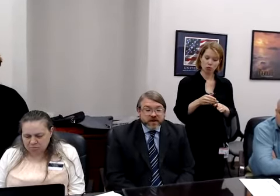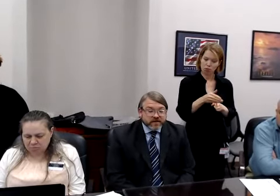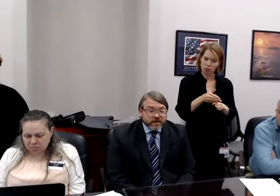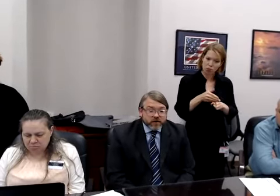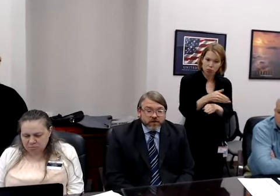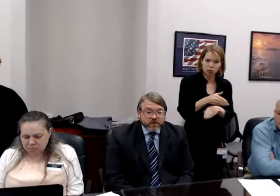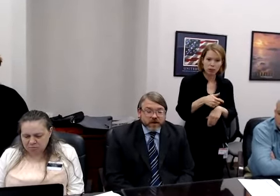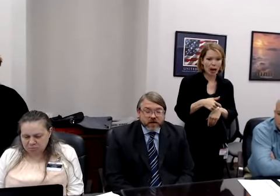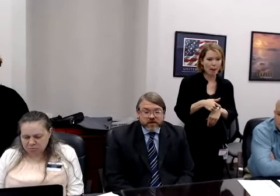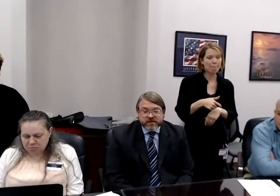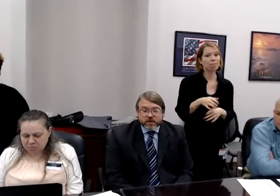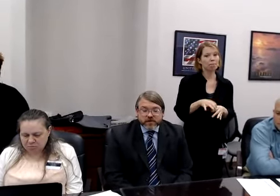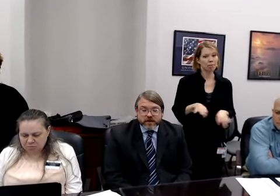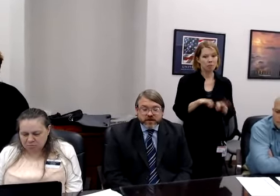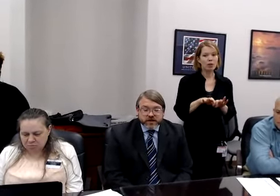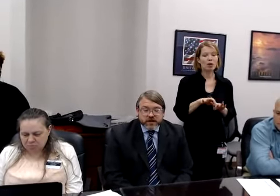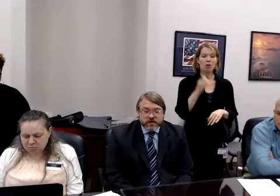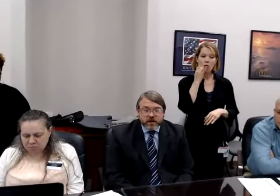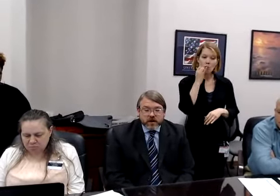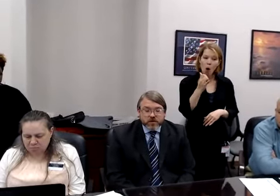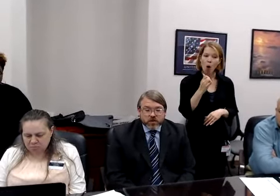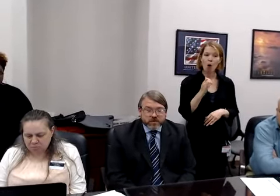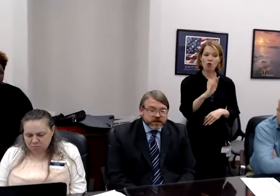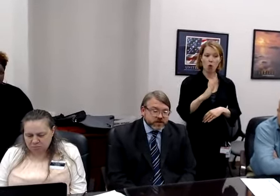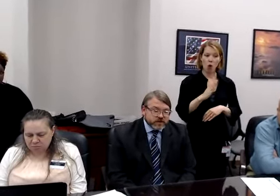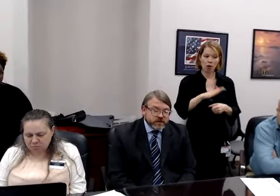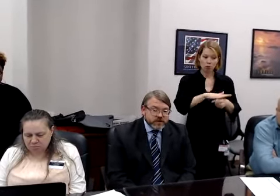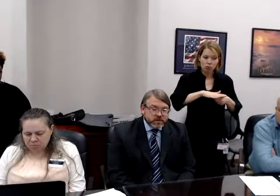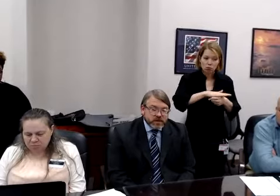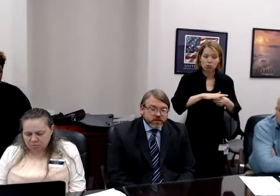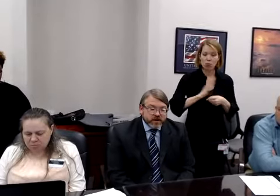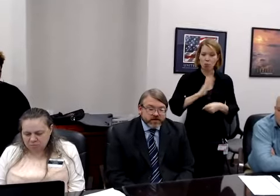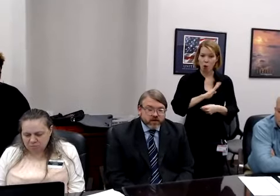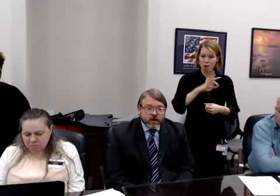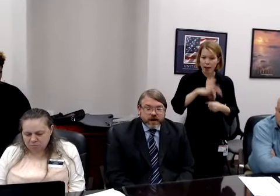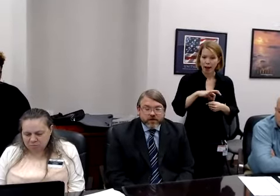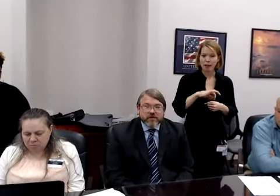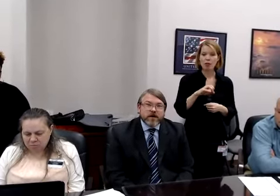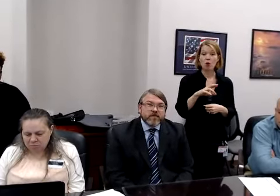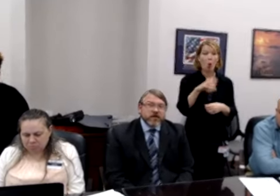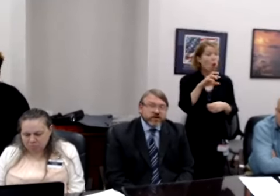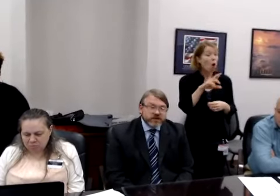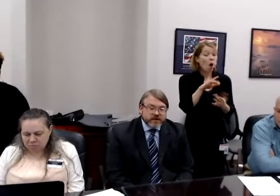Please call you County Board of Elections or Disability Rights Ohio if you have any questions